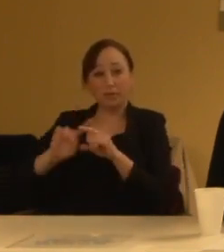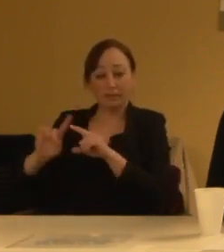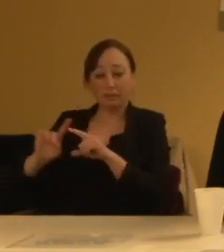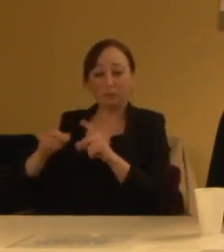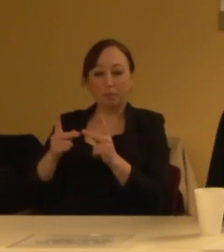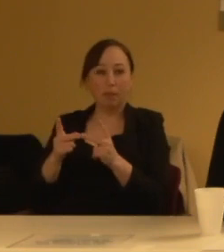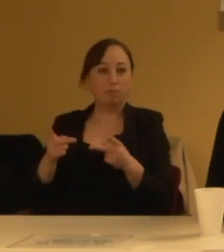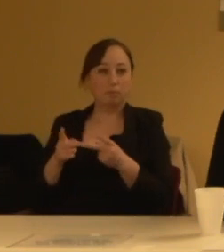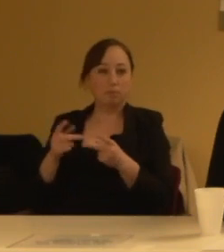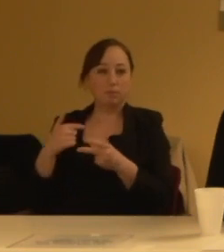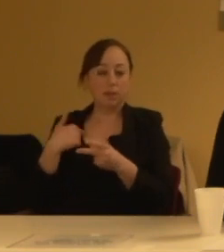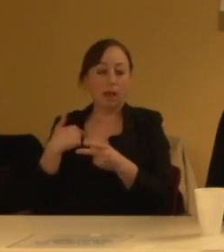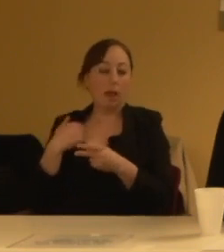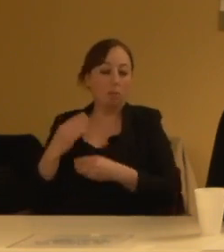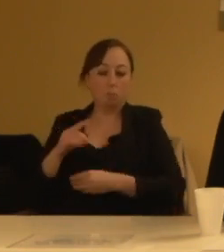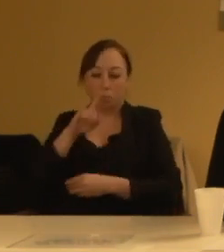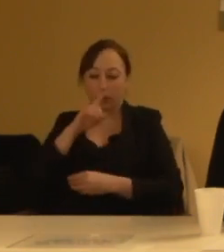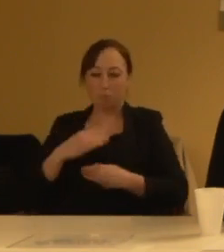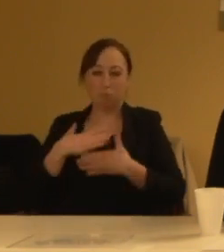it's just something that I have pure joy in doing.